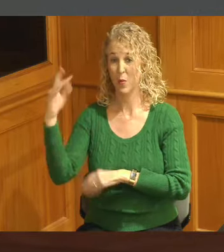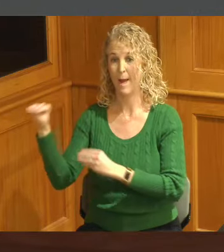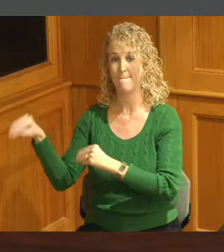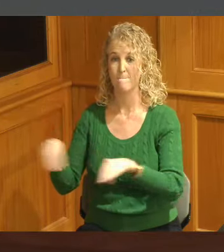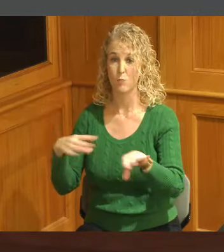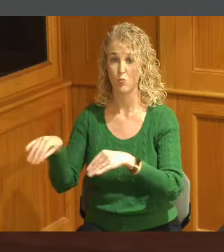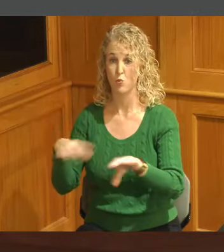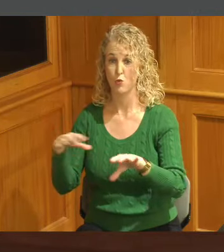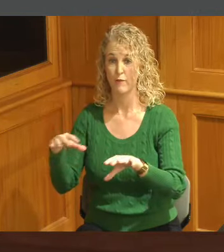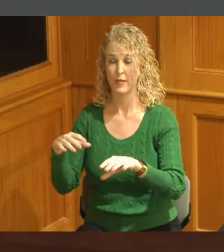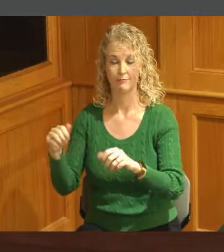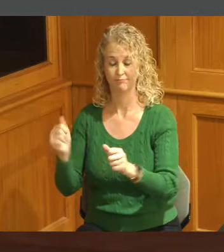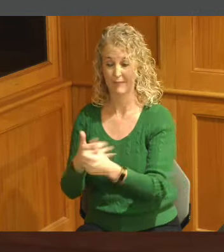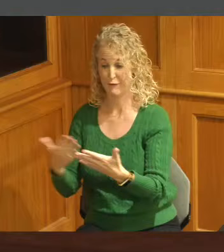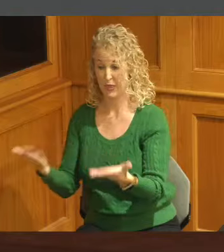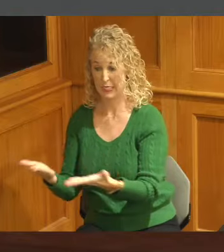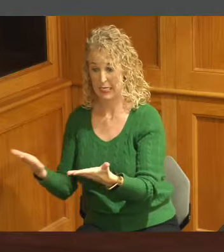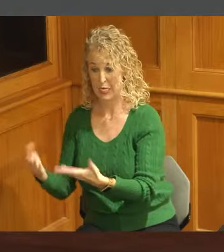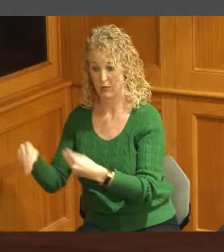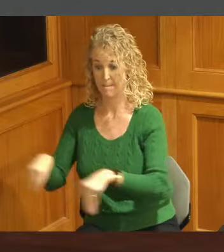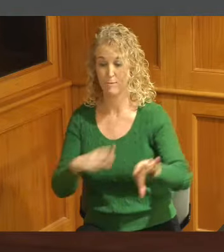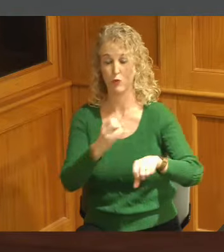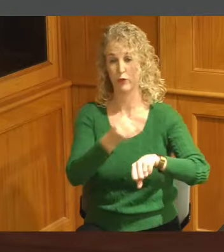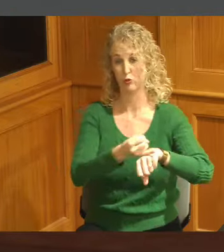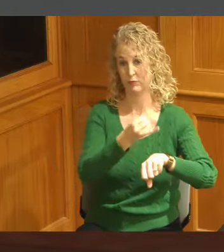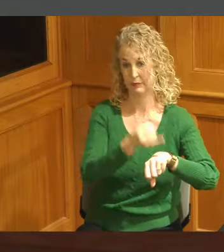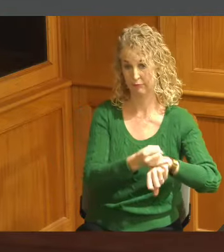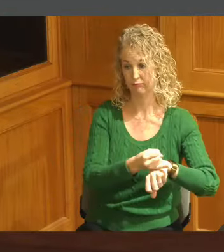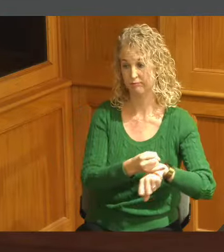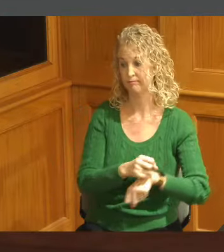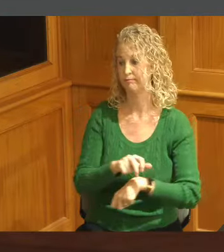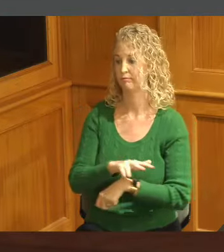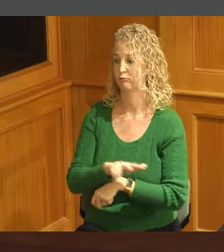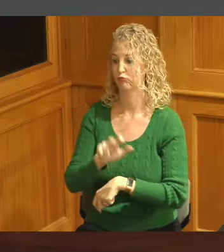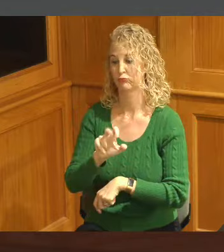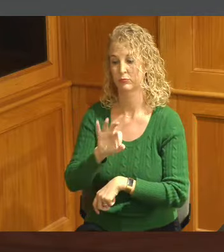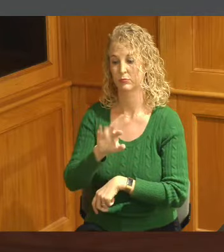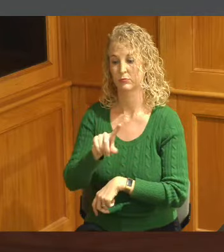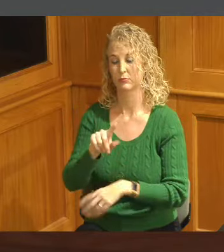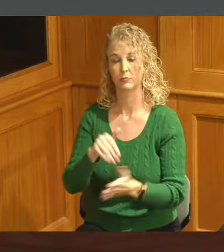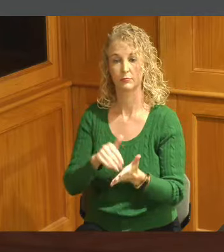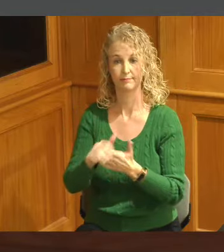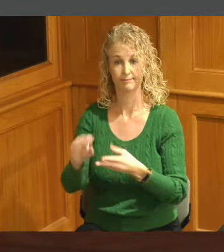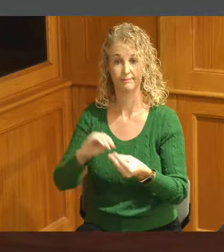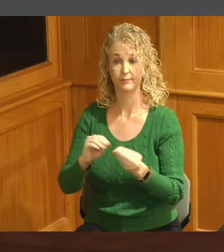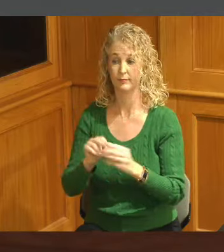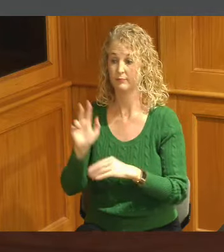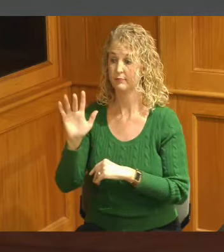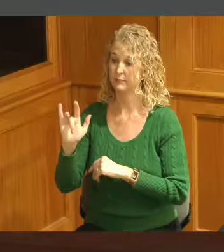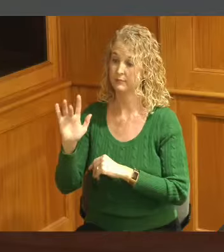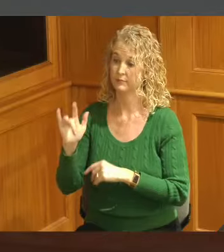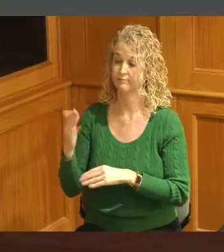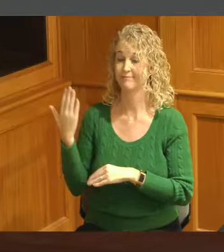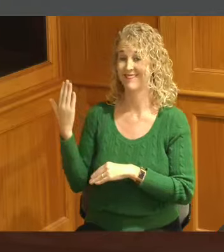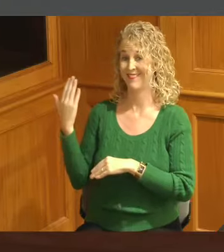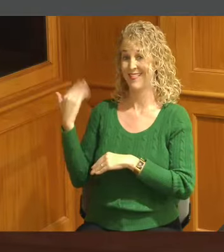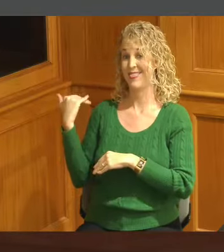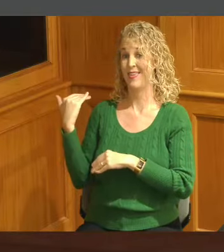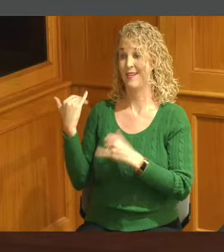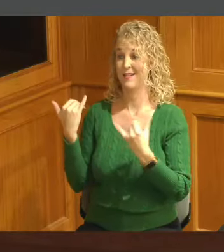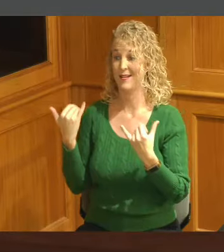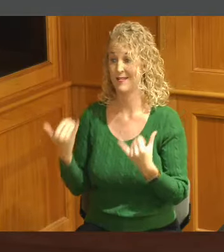with the central campus project at $391,000. Item 25 is a then and now between the county